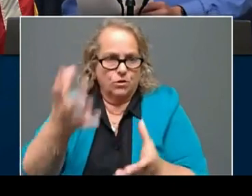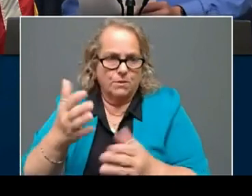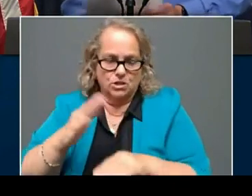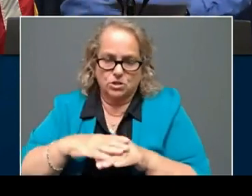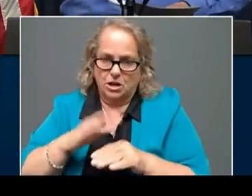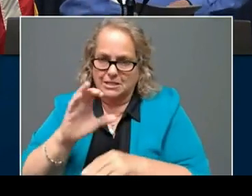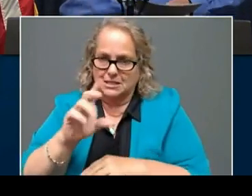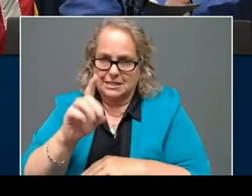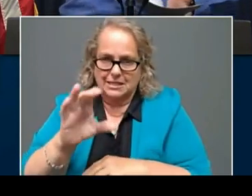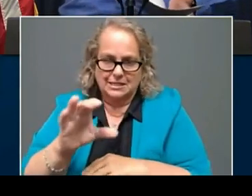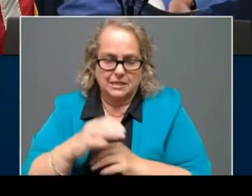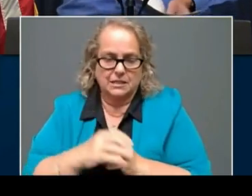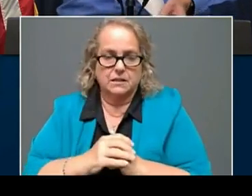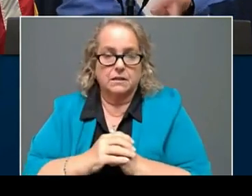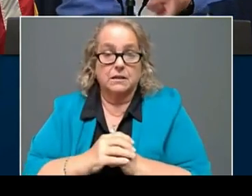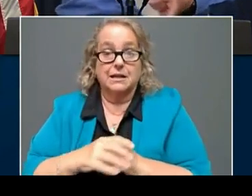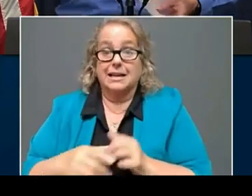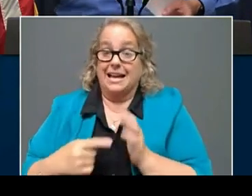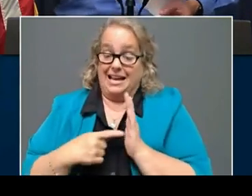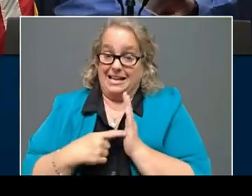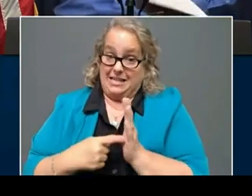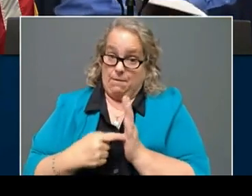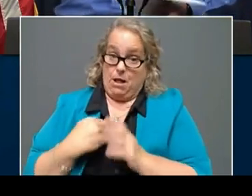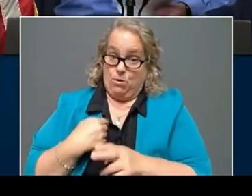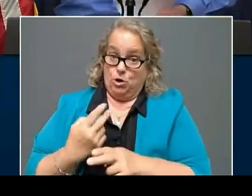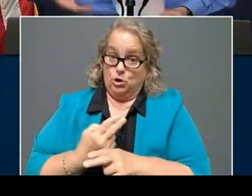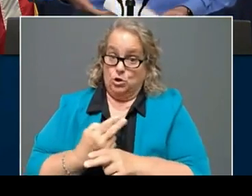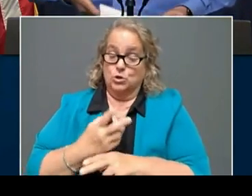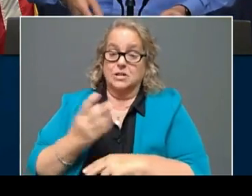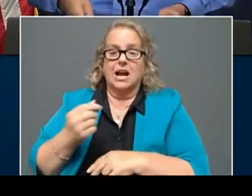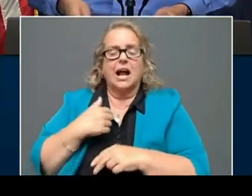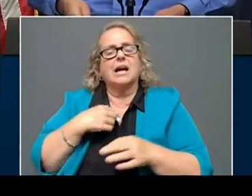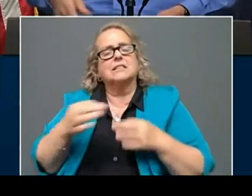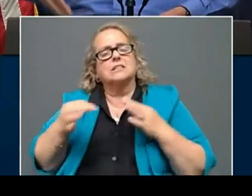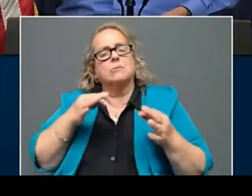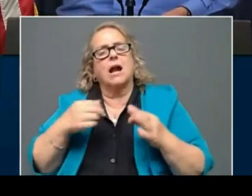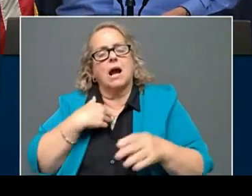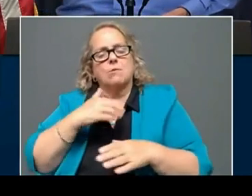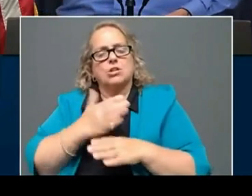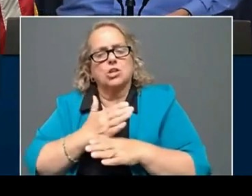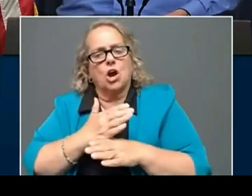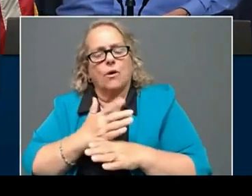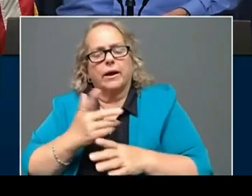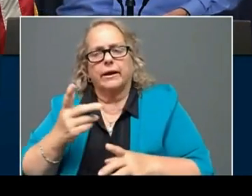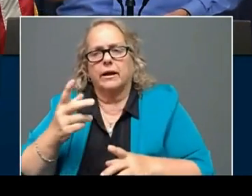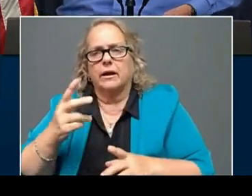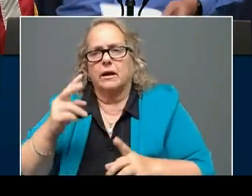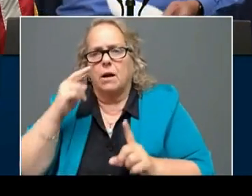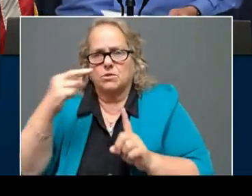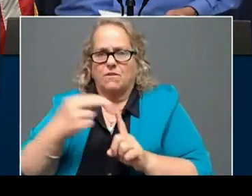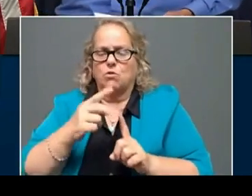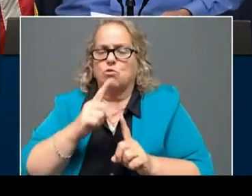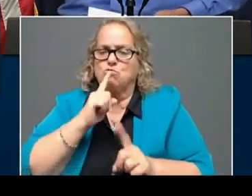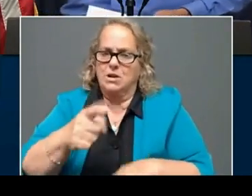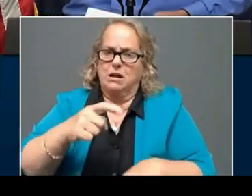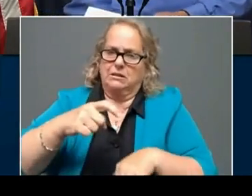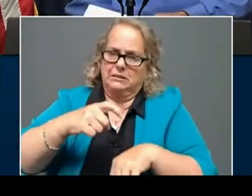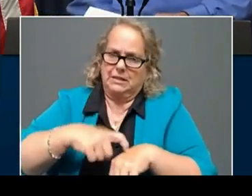The example I'm going to use and I qualify this right. I'm sharing observations for real time, large scale epidemiology and we will see if I'm